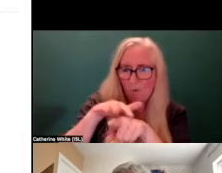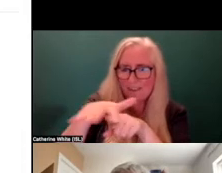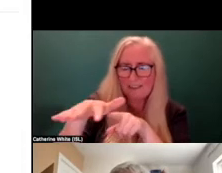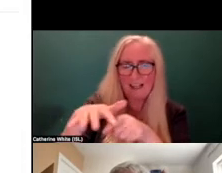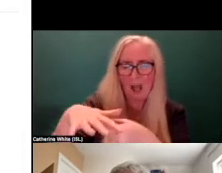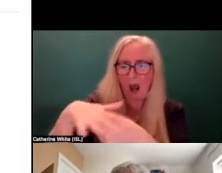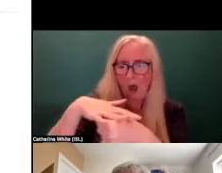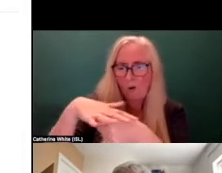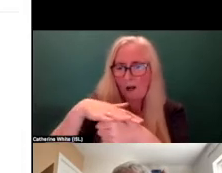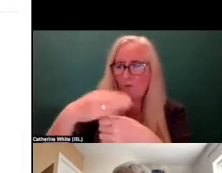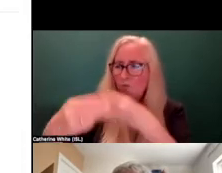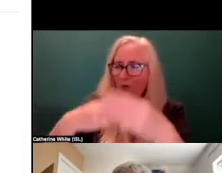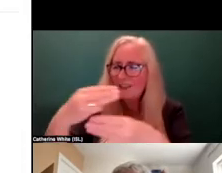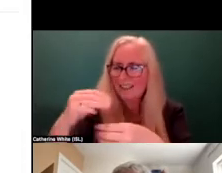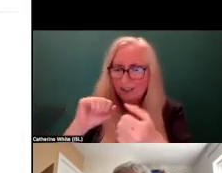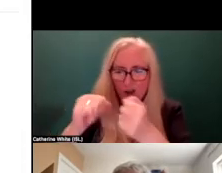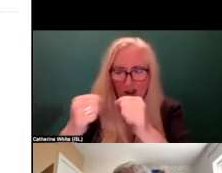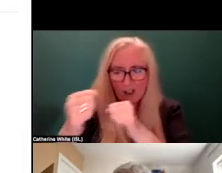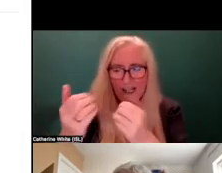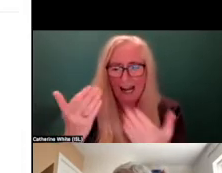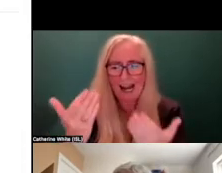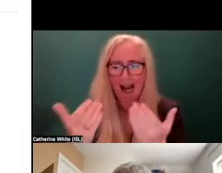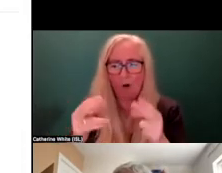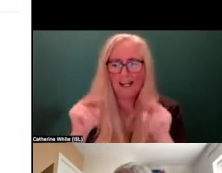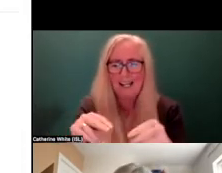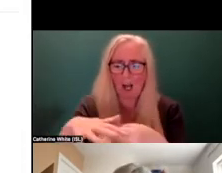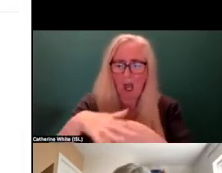influence on the local processes of change, and maybe how we can drive